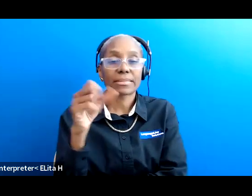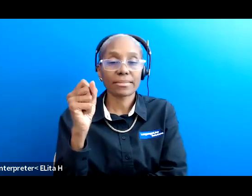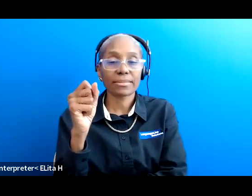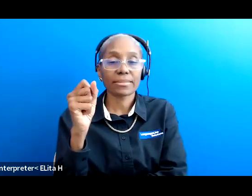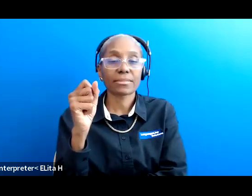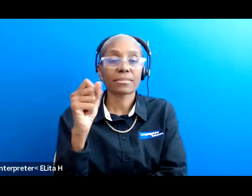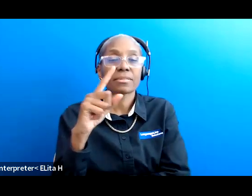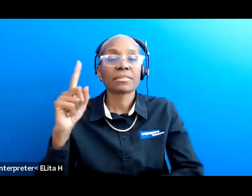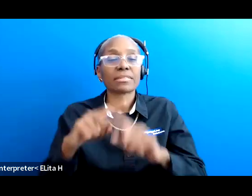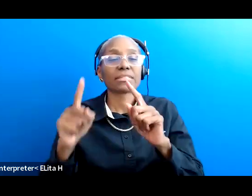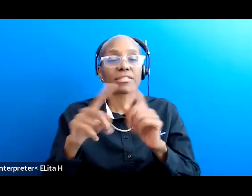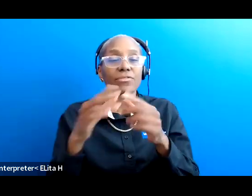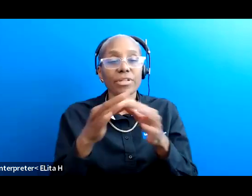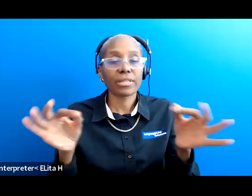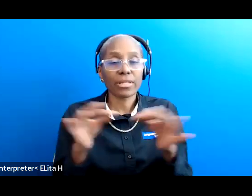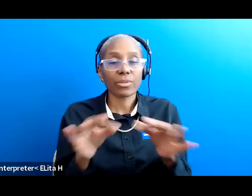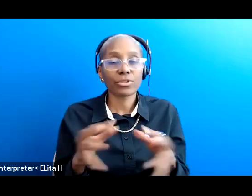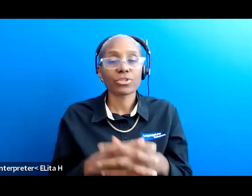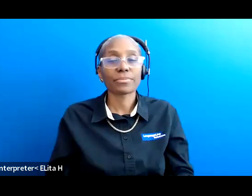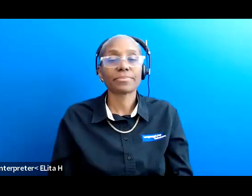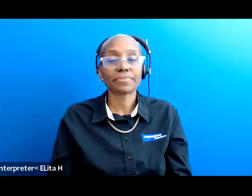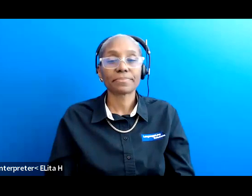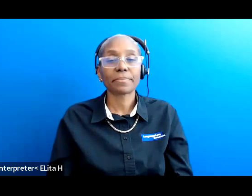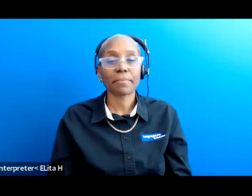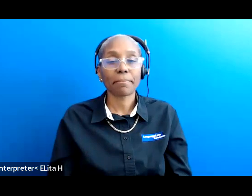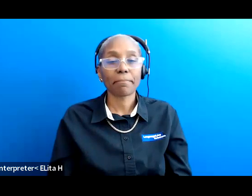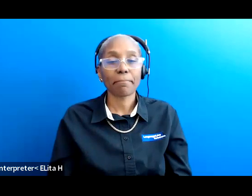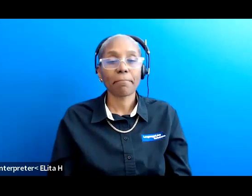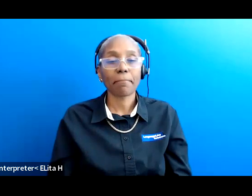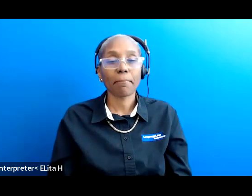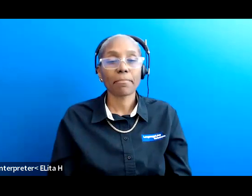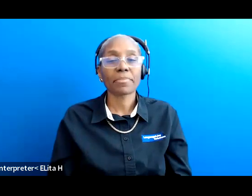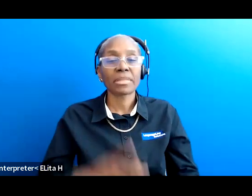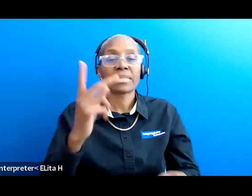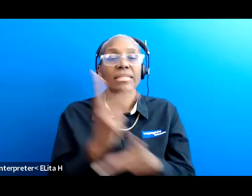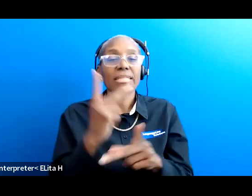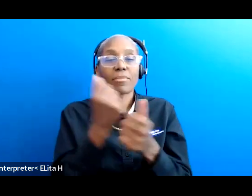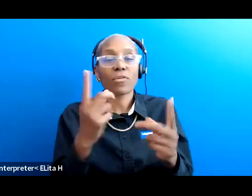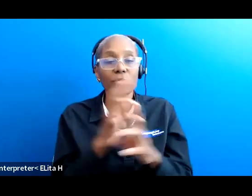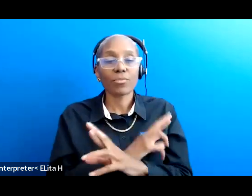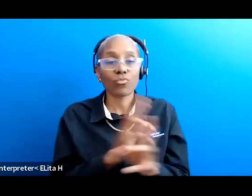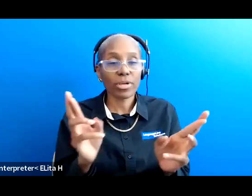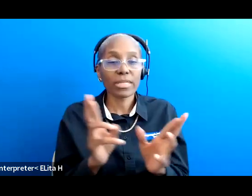come in all kinds of language. There are several of them. So keep all of them on hand, but just print them off and say,